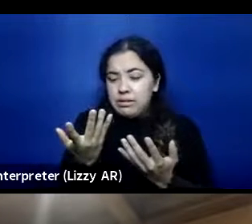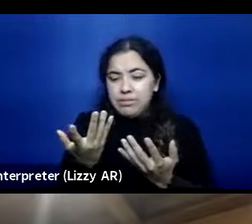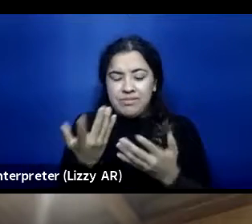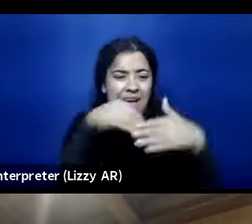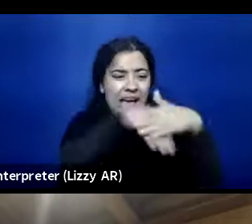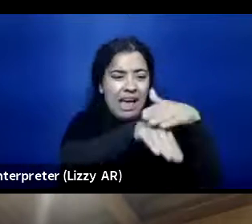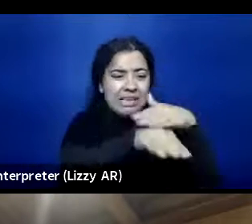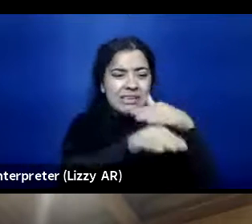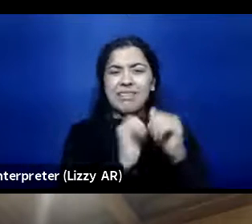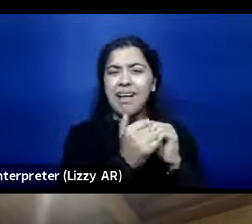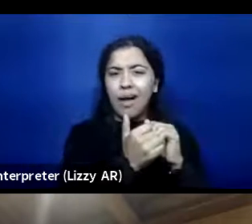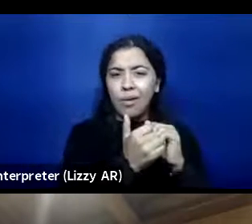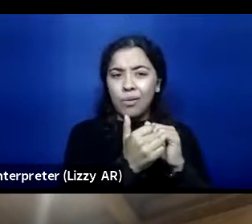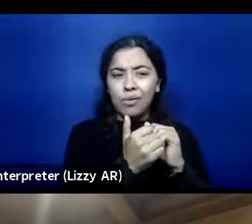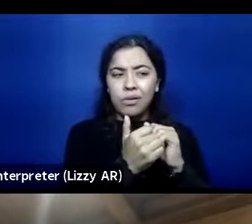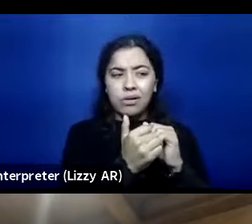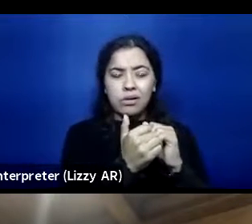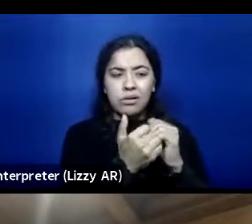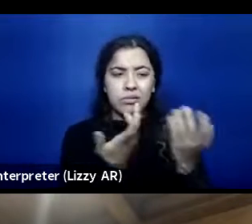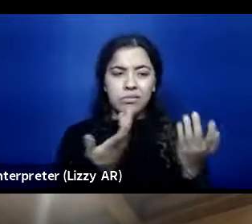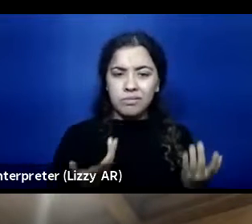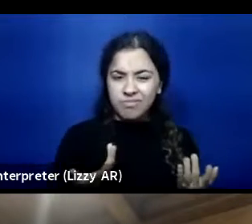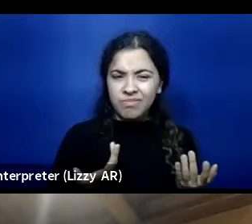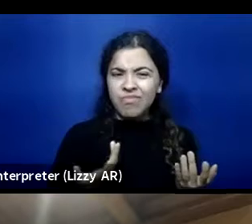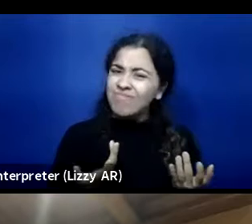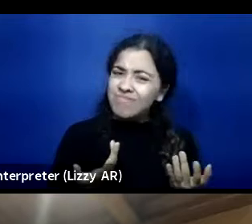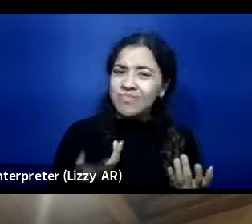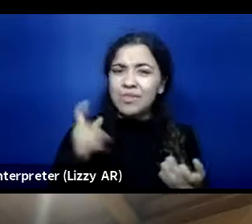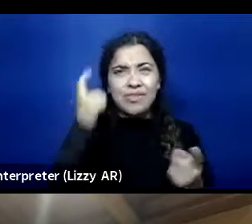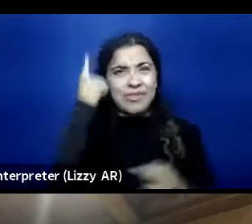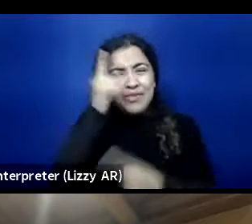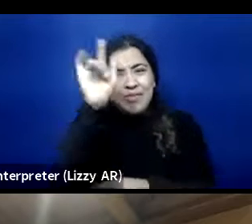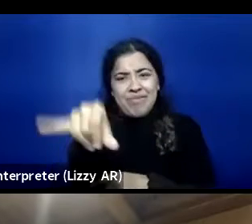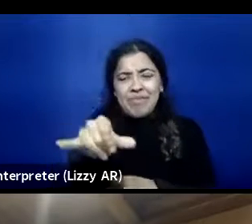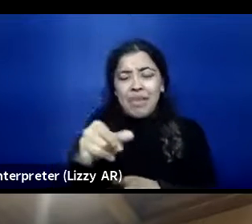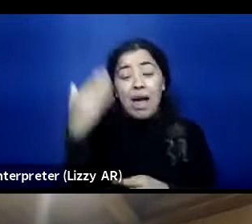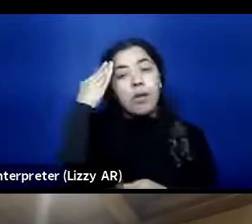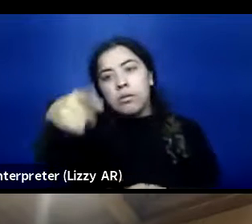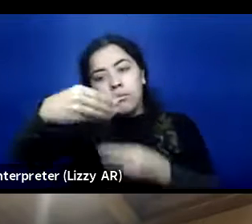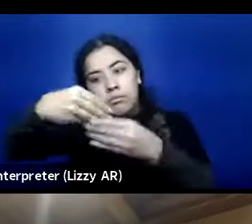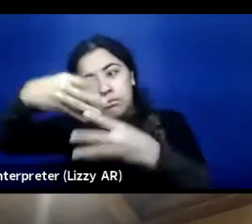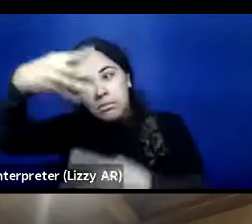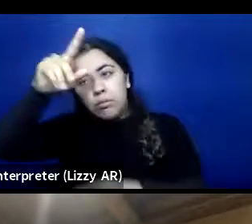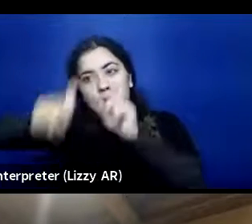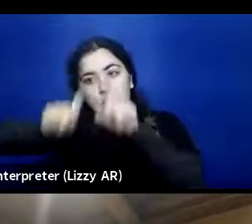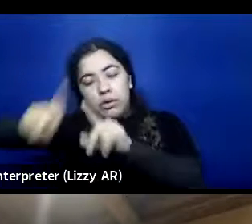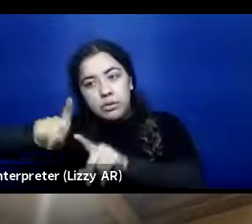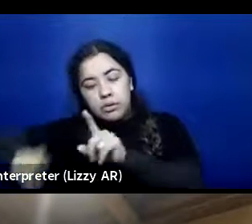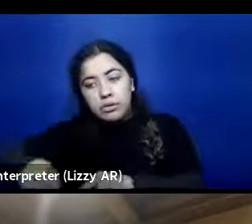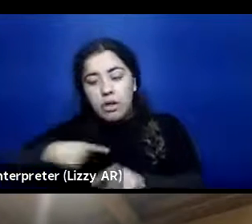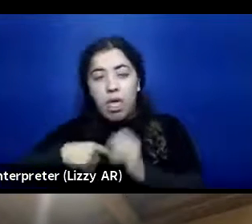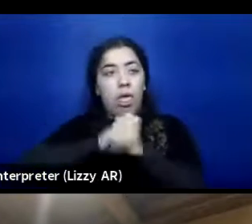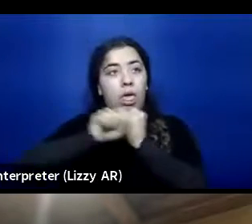And I'm sure you've got a bunch of other questions and I didn't mean to just go on and on, but I have some ideas to share about